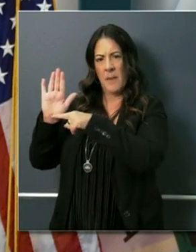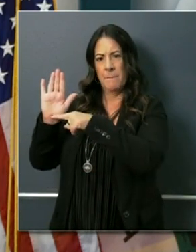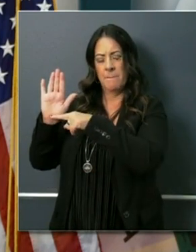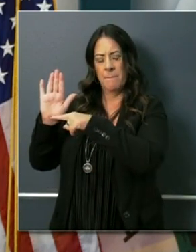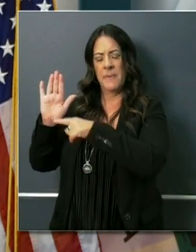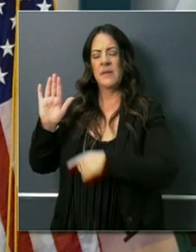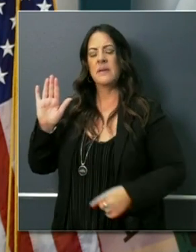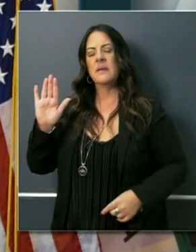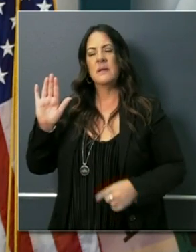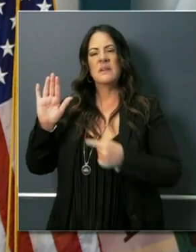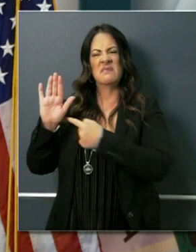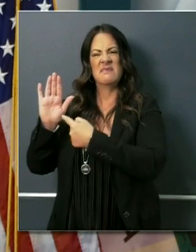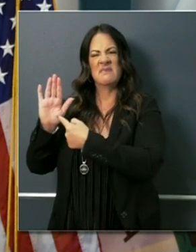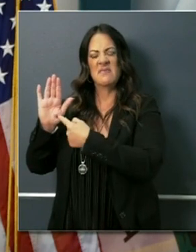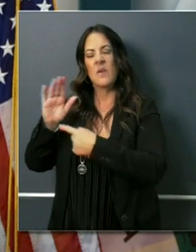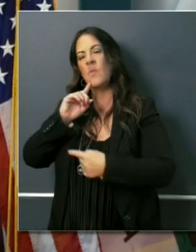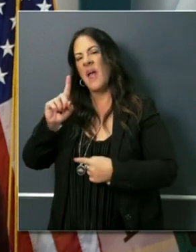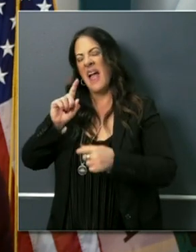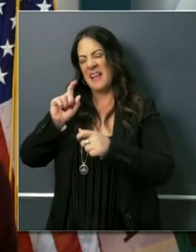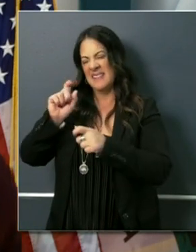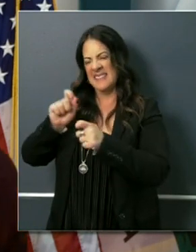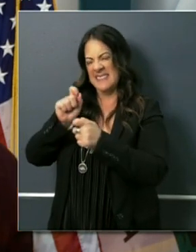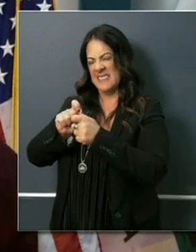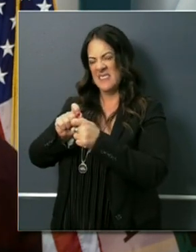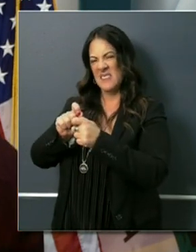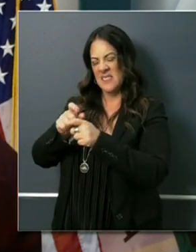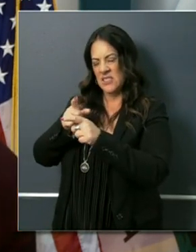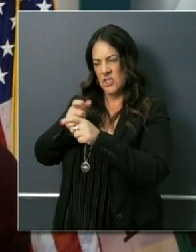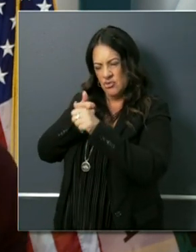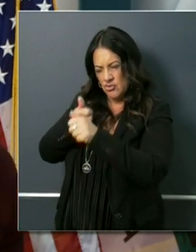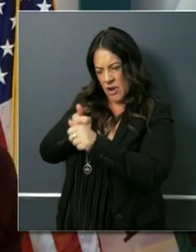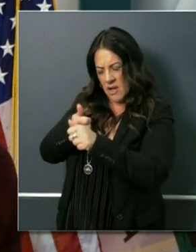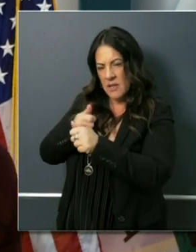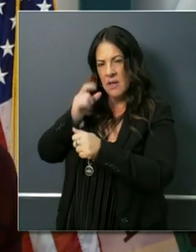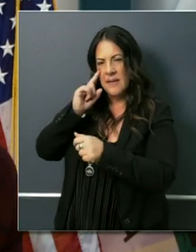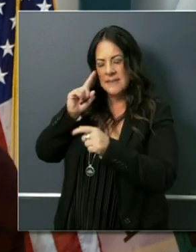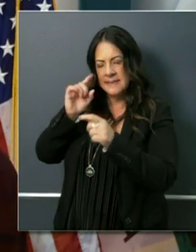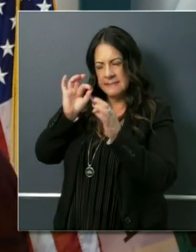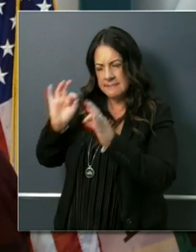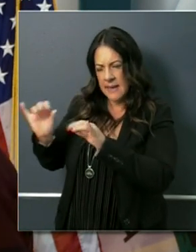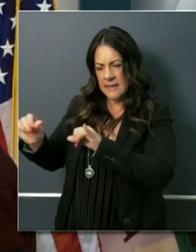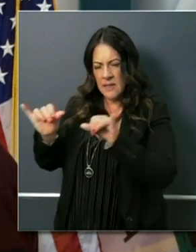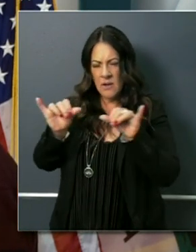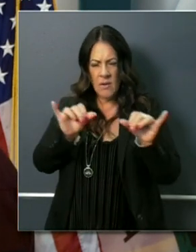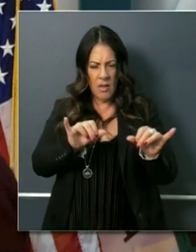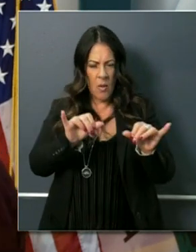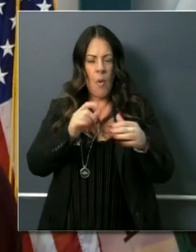WE WILL GET IT RIGHT. HERE AT THE BOTTOM PART OF THIS , THE VERY BEGINNING, WHERE WE